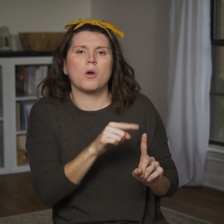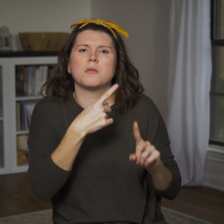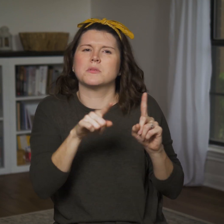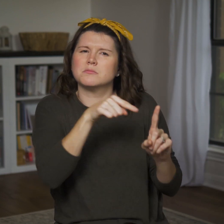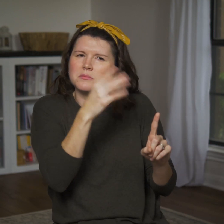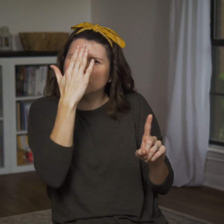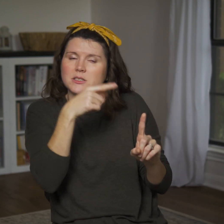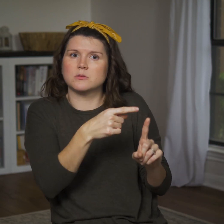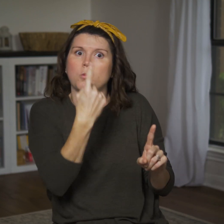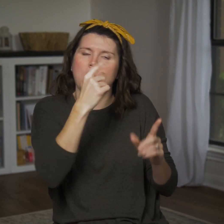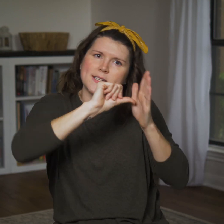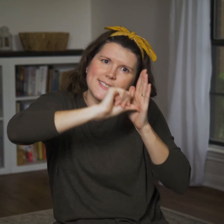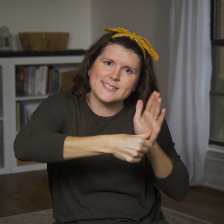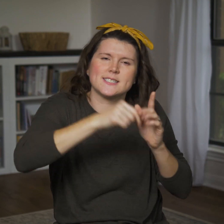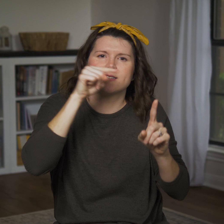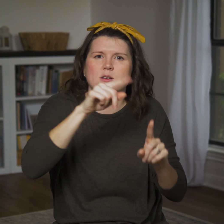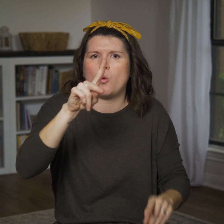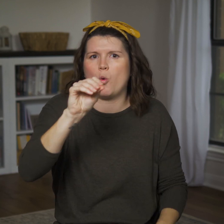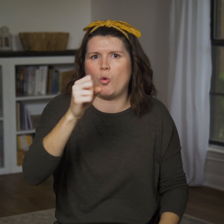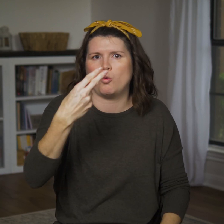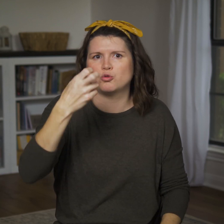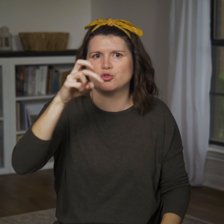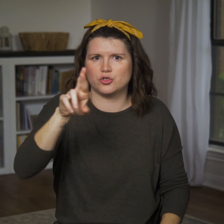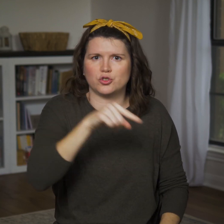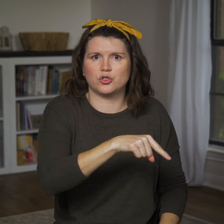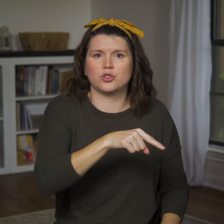One that carries a lot of weight in keeping kosher